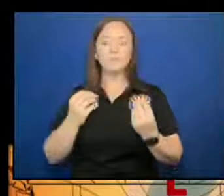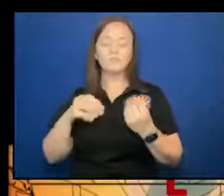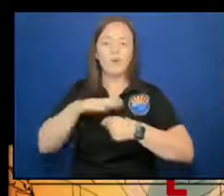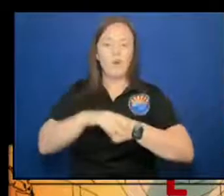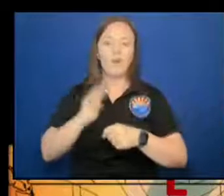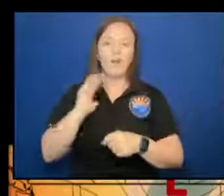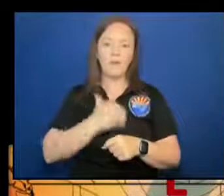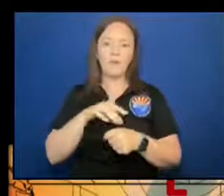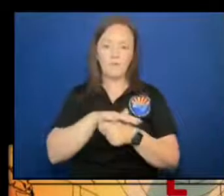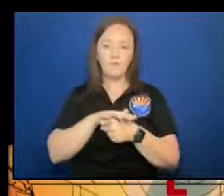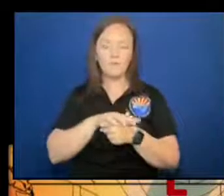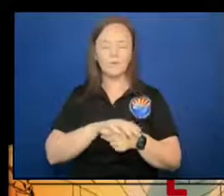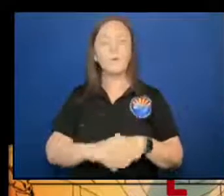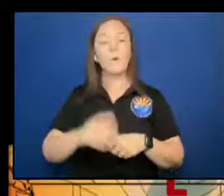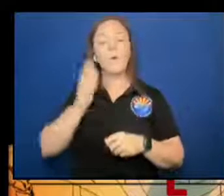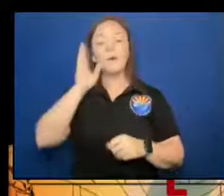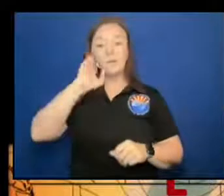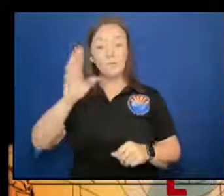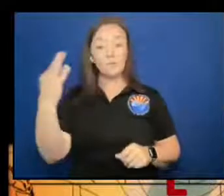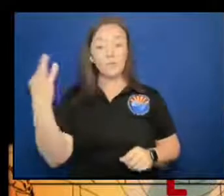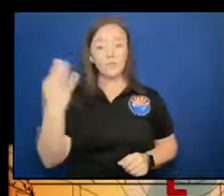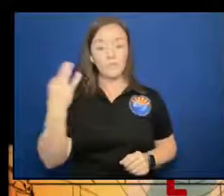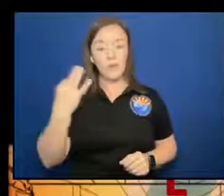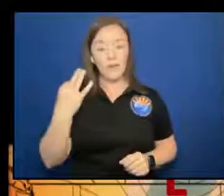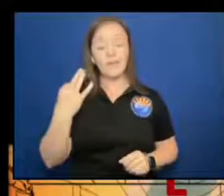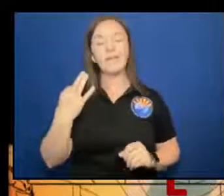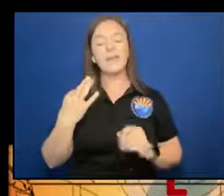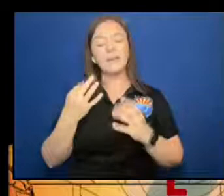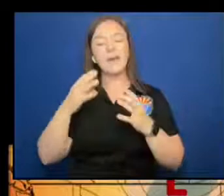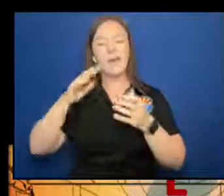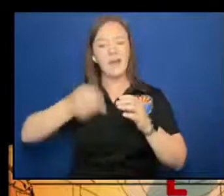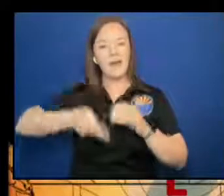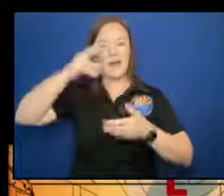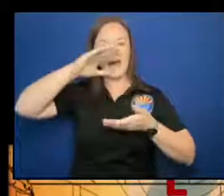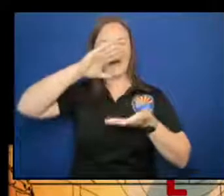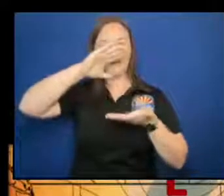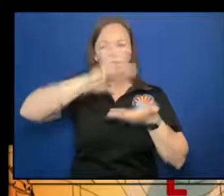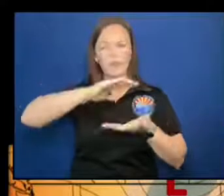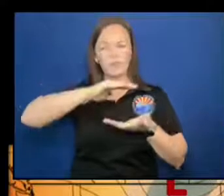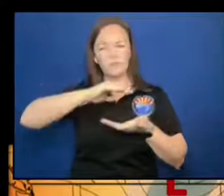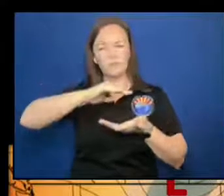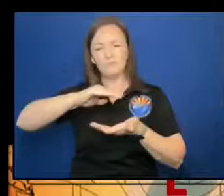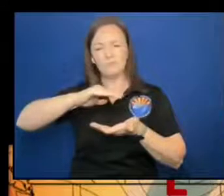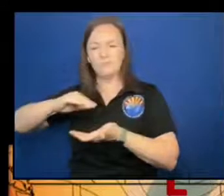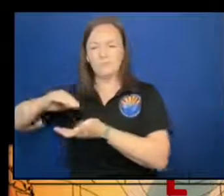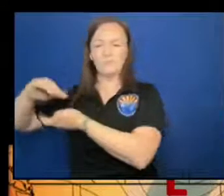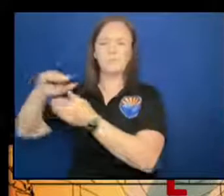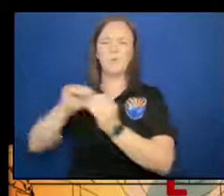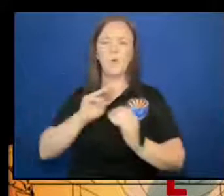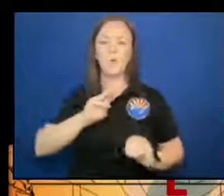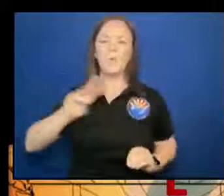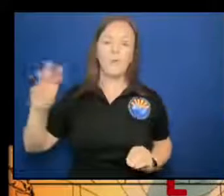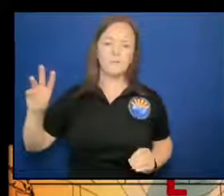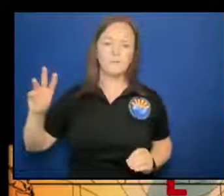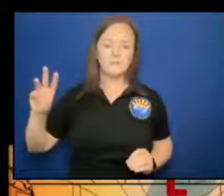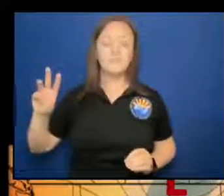DISCUSSION ABOUT OUR SUPPRESSION REPAIR. OUR SUPPRESSION REPAIR EQUIPMENT HAS BEEN IN THE HIGH COUNTRY, AND YOU GUYS KNOW WE HAVE BEEN STARTING TO